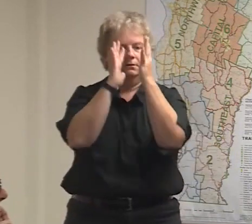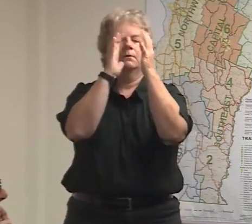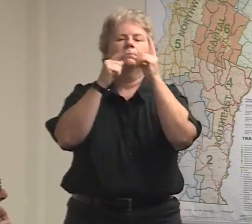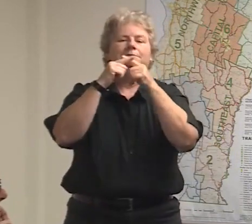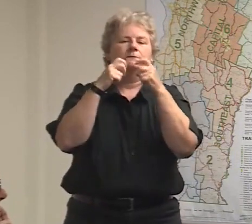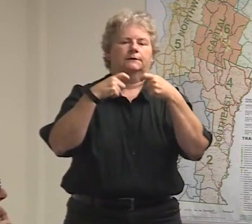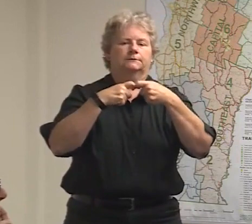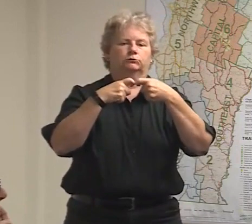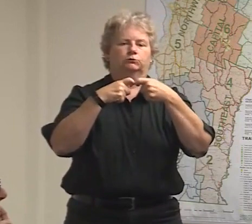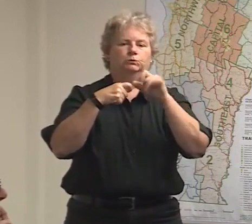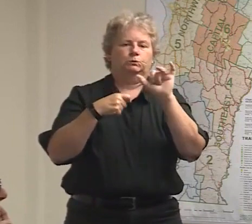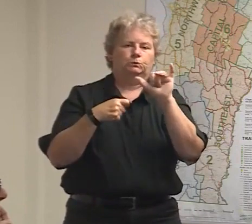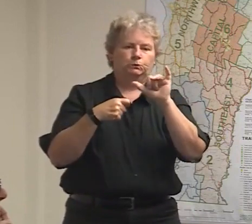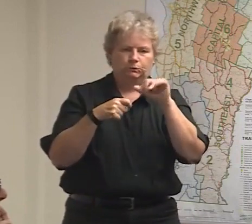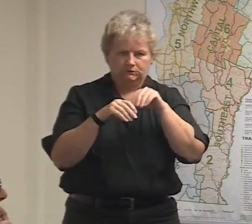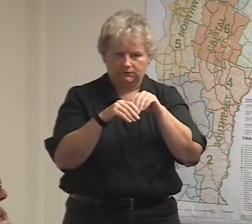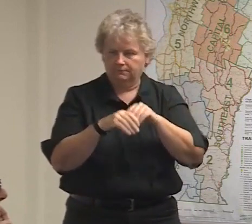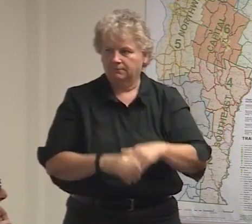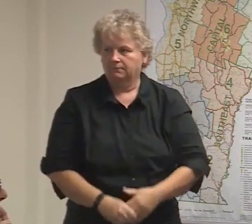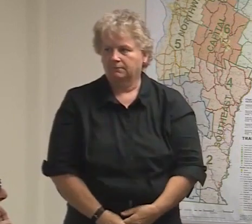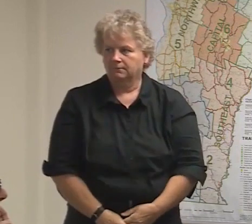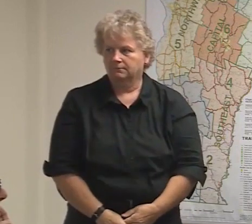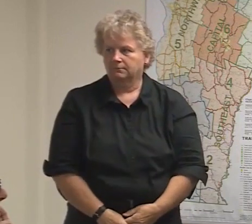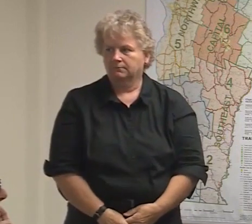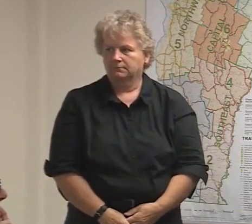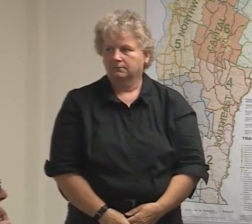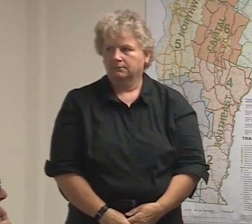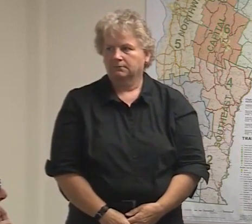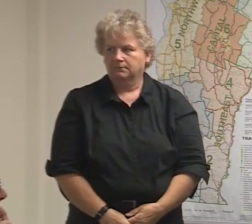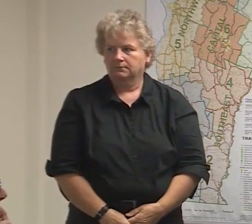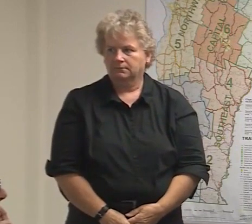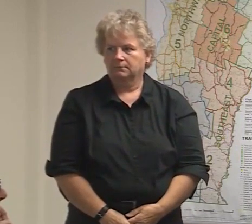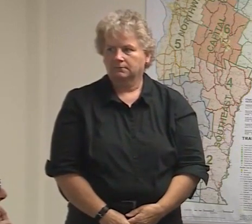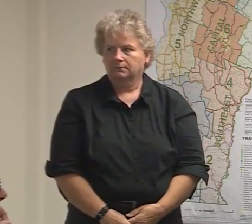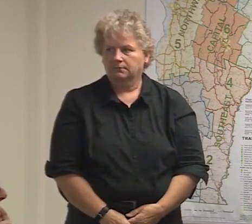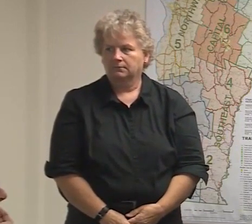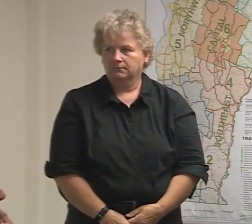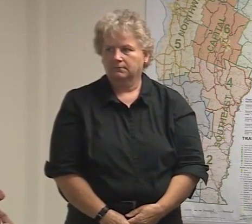I’D WANT TO REFER YOU TO THE DIVISION OF FIRE SAFETY FOR SPECIFIC DETAILS ON THAT.